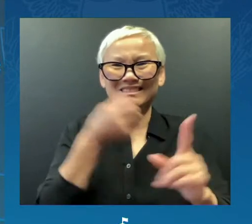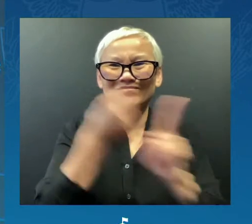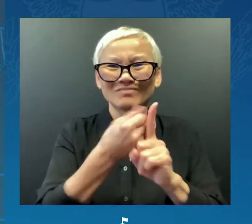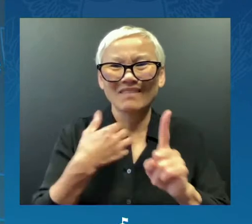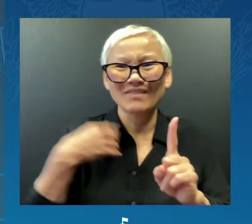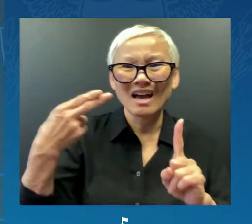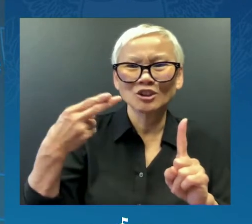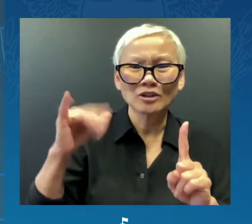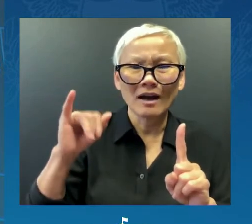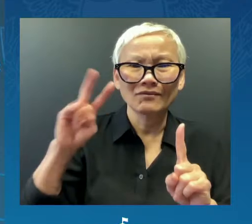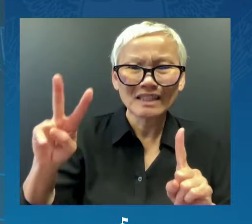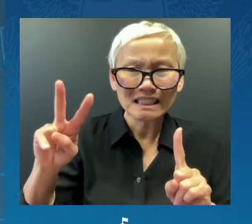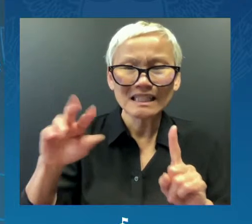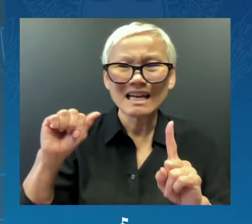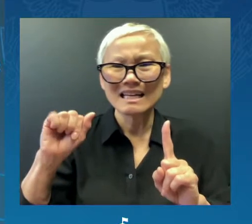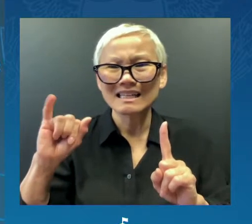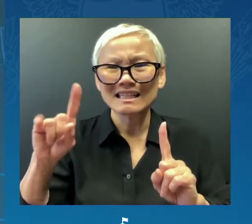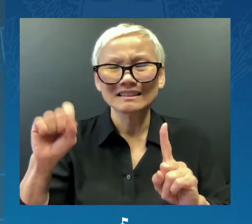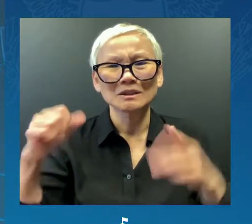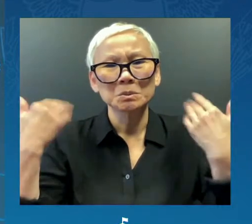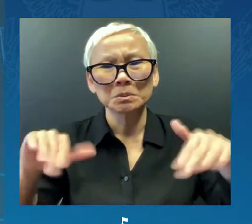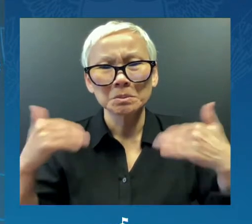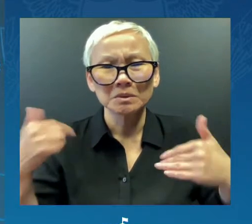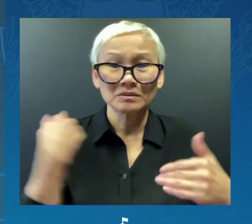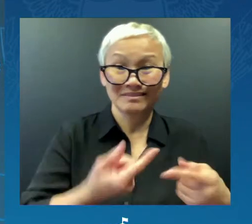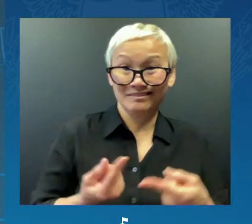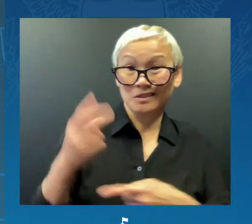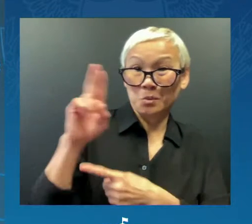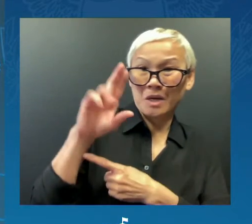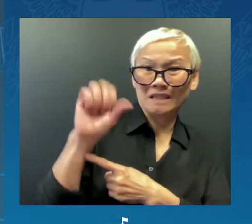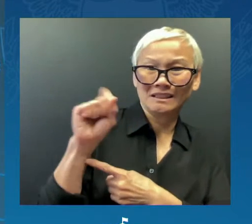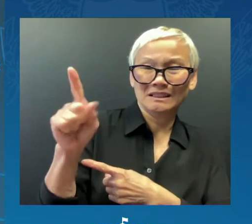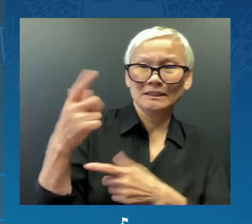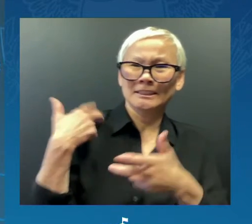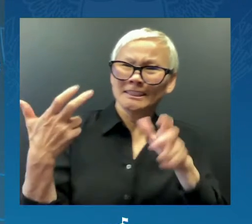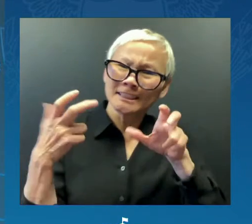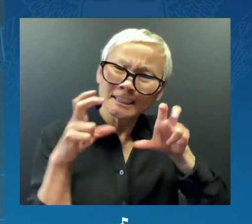to provide more than $19 billion for public health